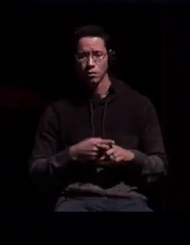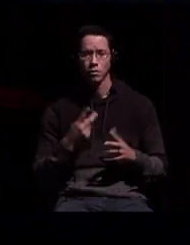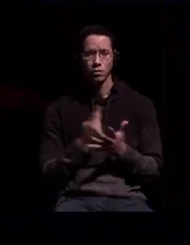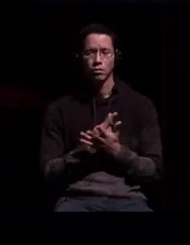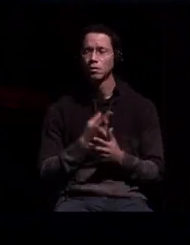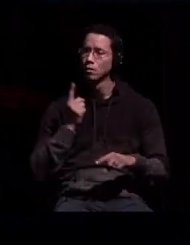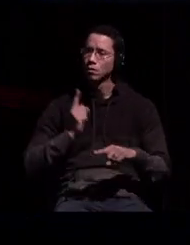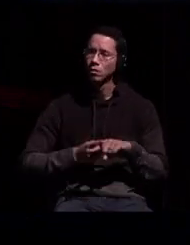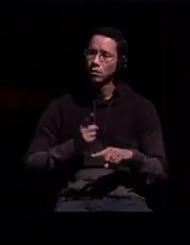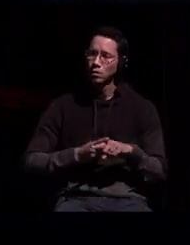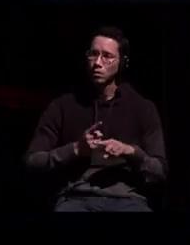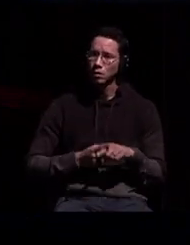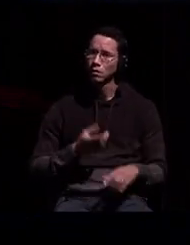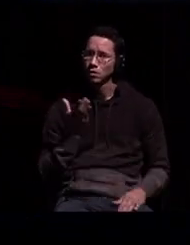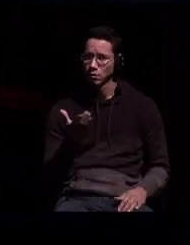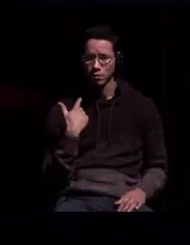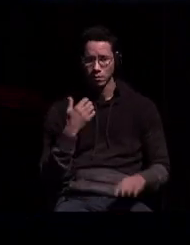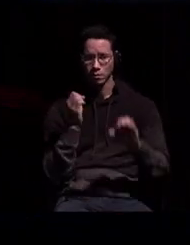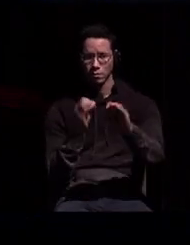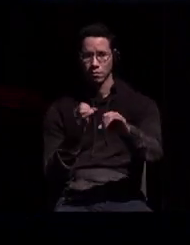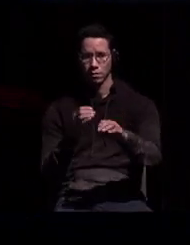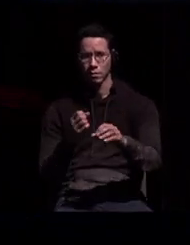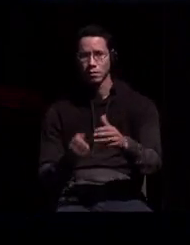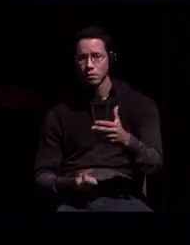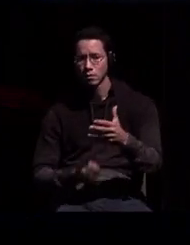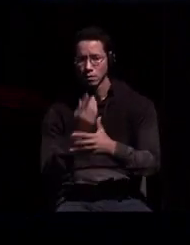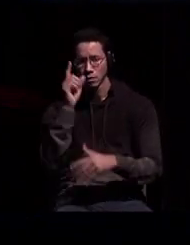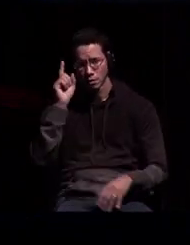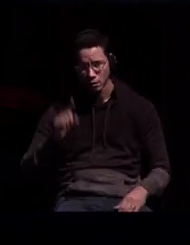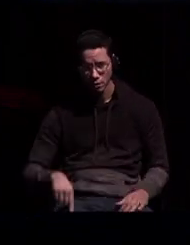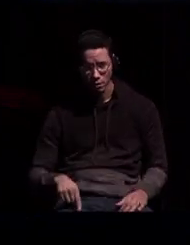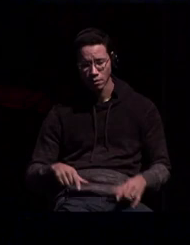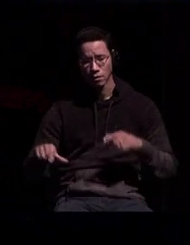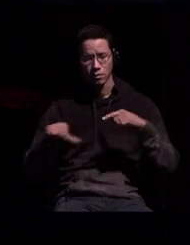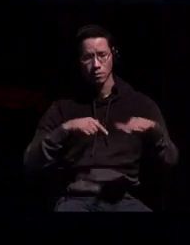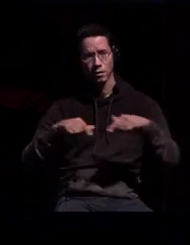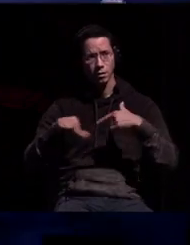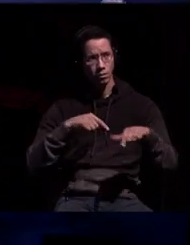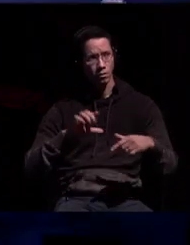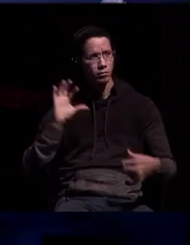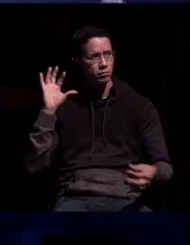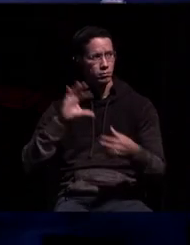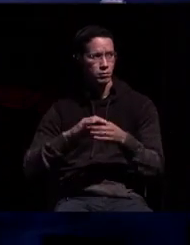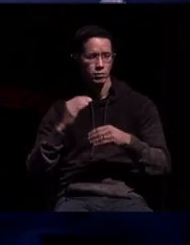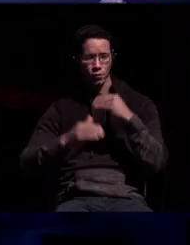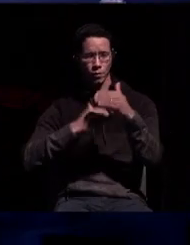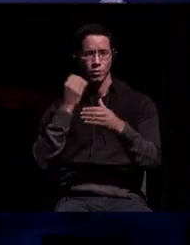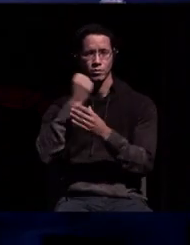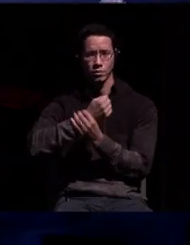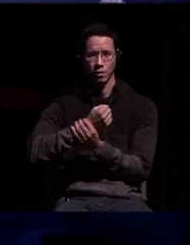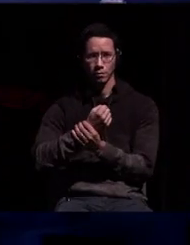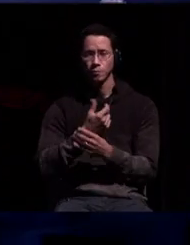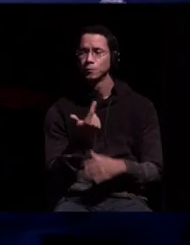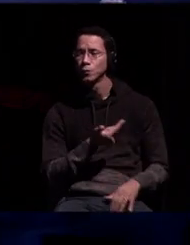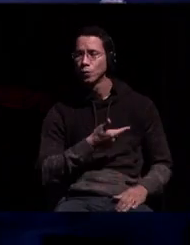Where it appears all the work related to sustainable development. Another root-cause